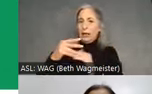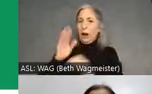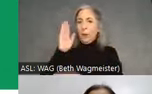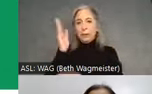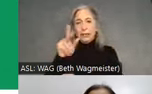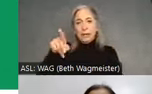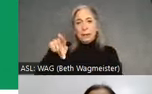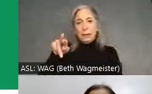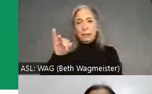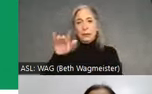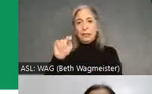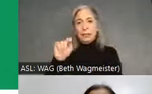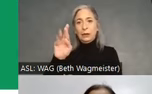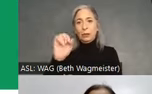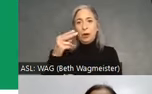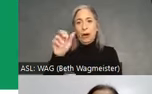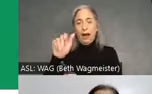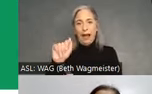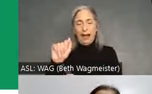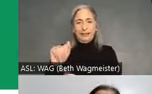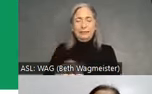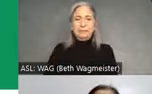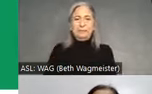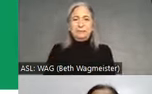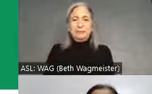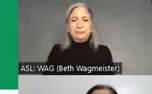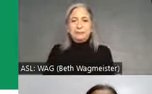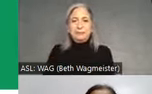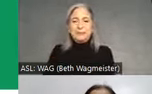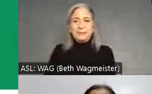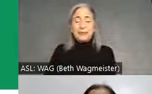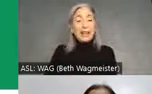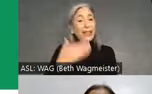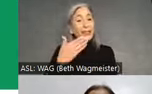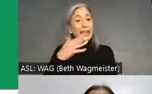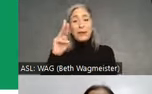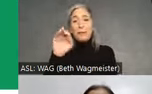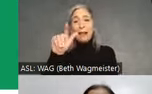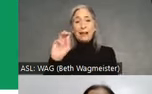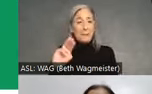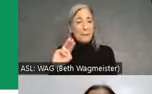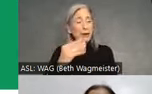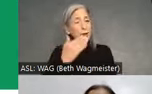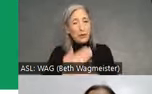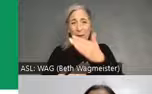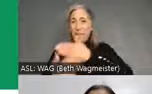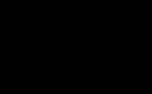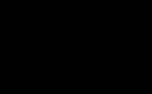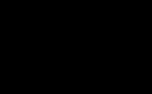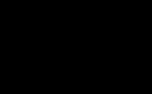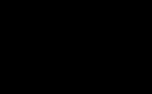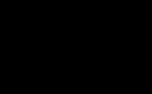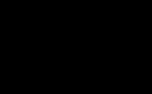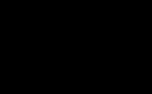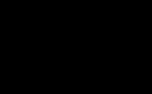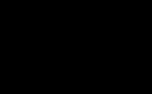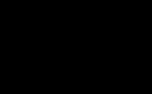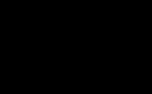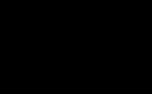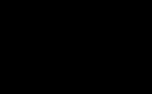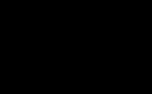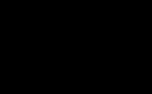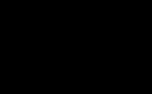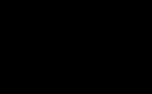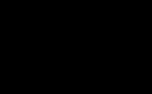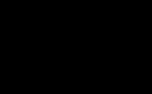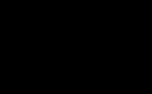Thanks, Malcolm. Good morning, good evening, whichever part